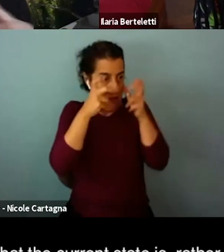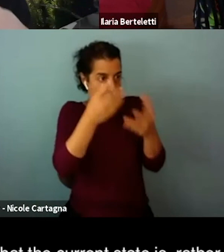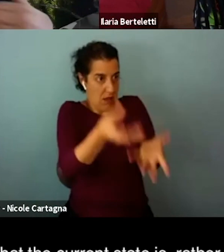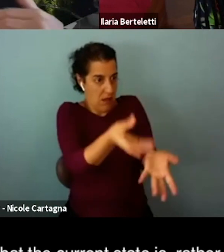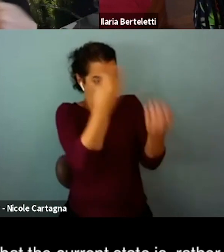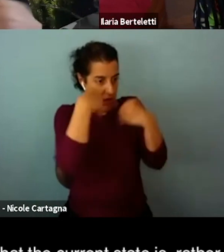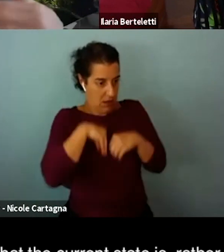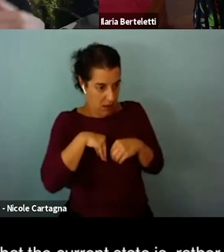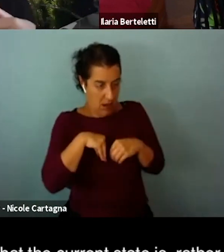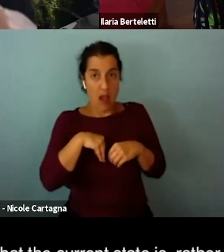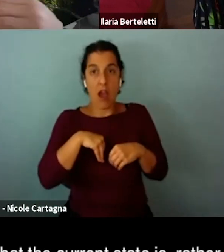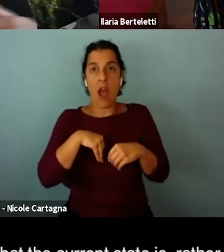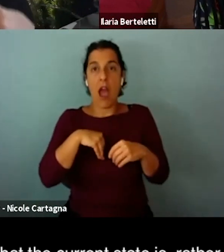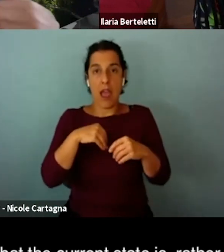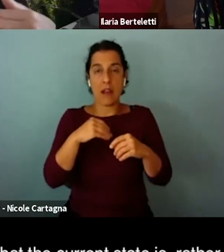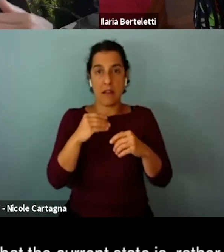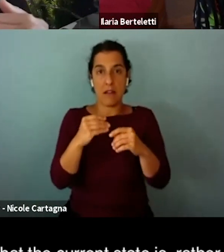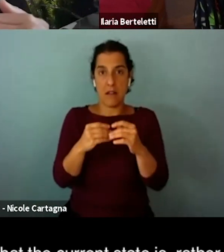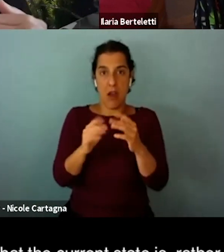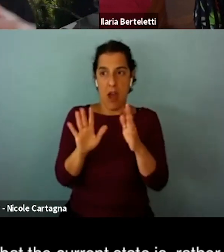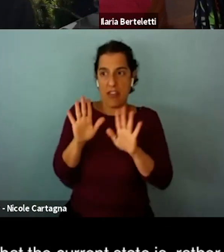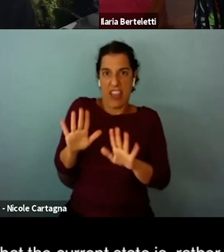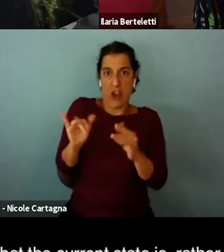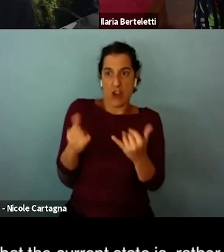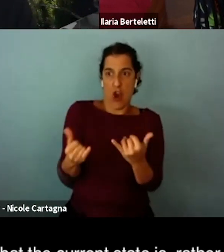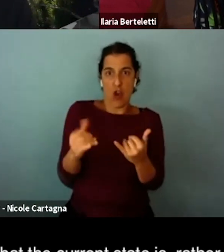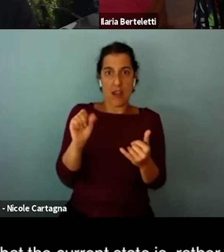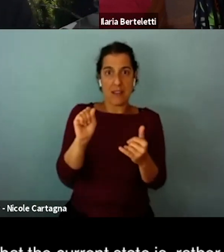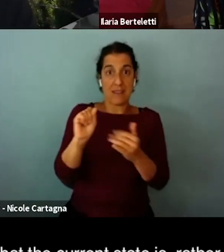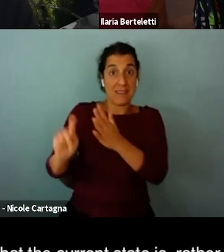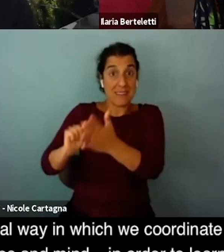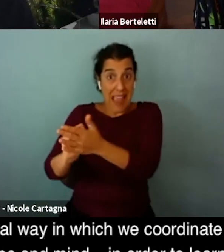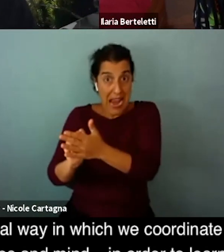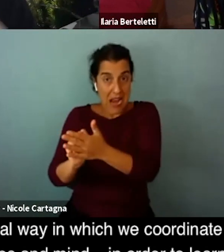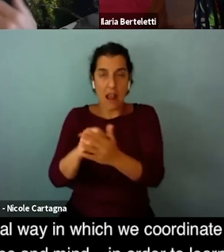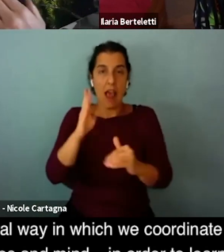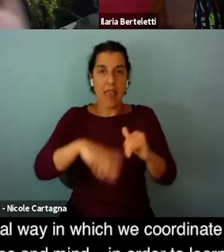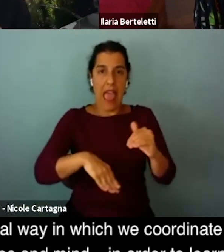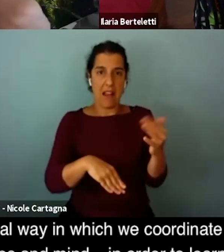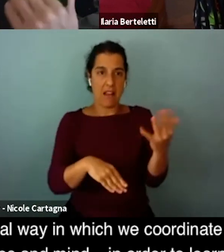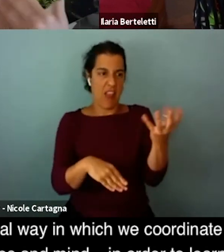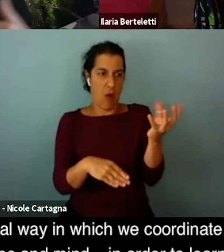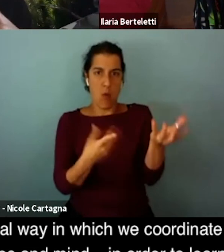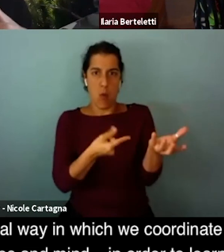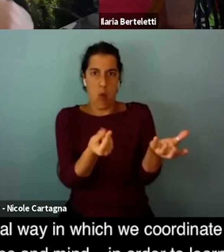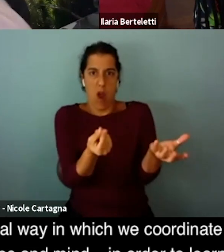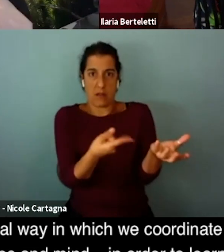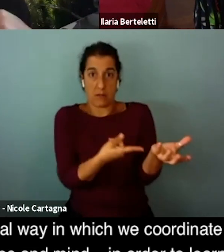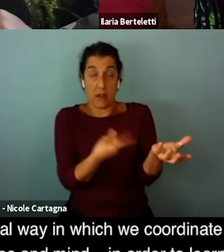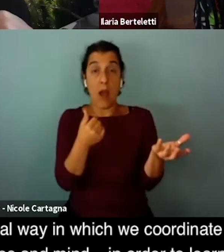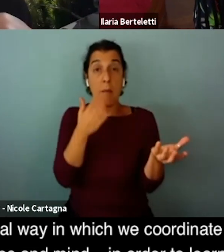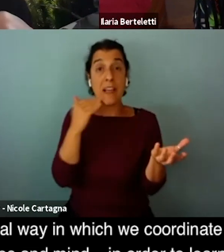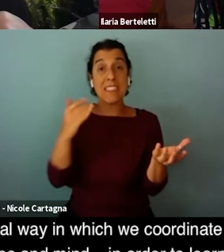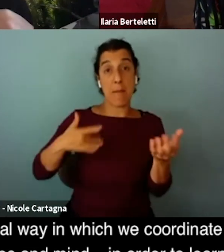the what the current state is rather than what it is because i think emotion is a general way